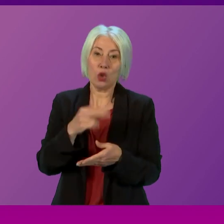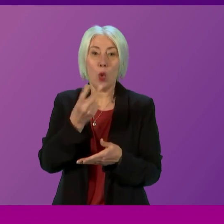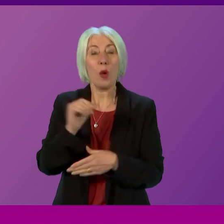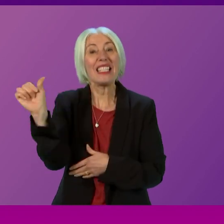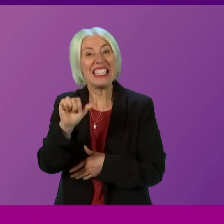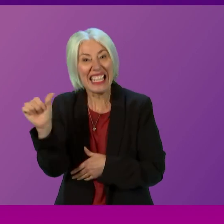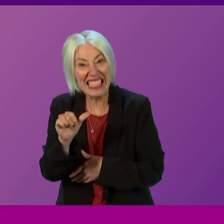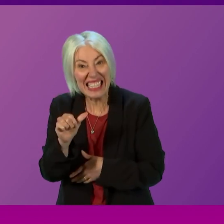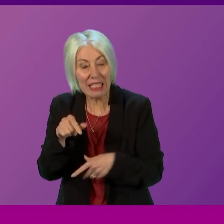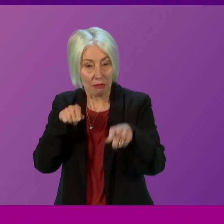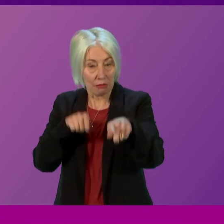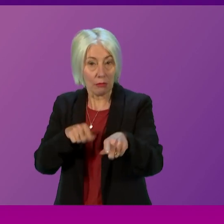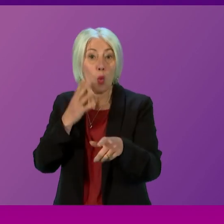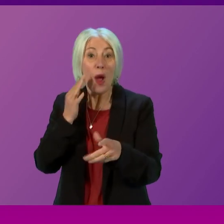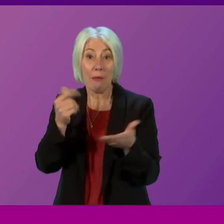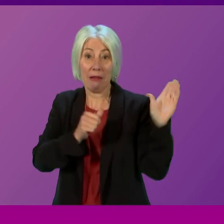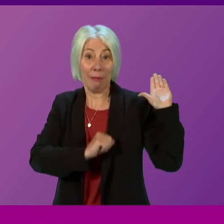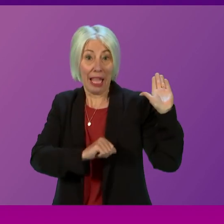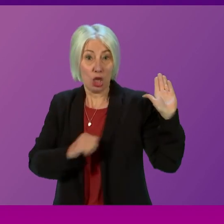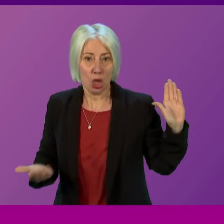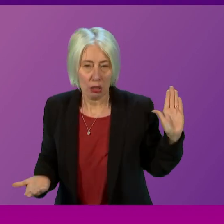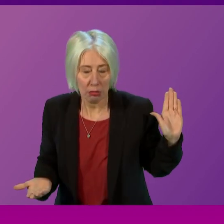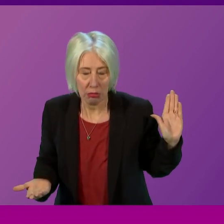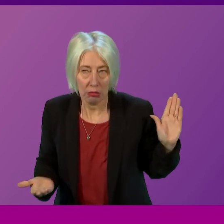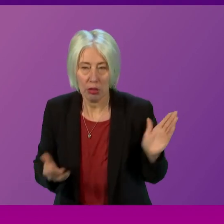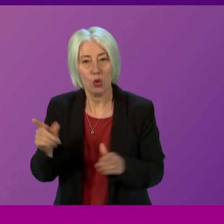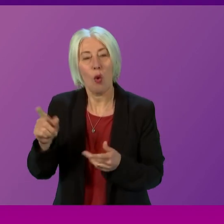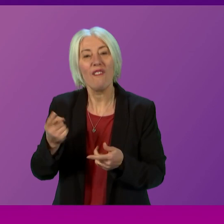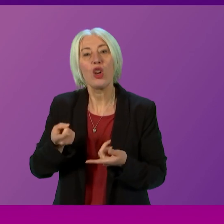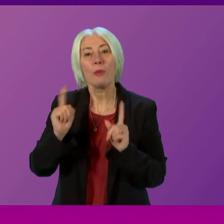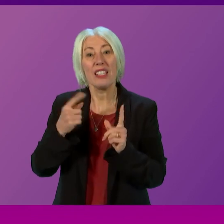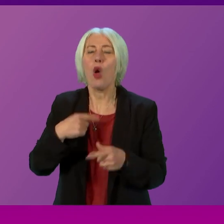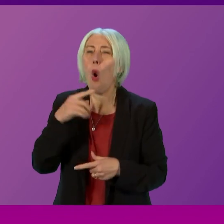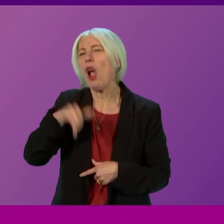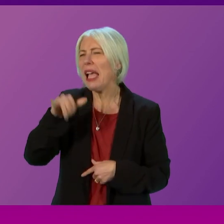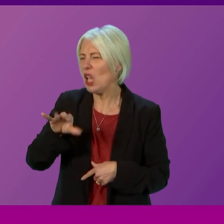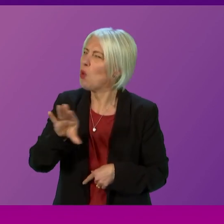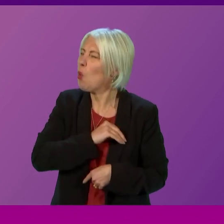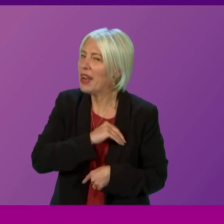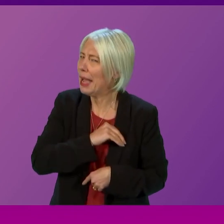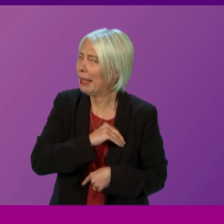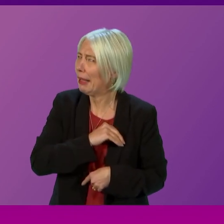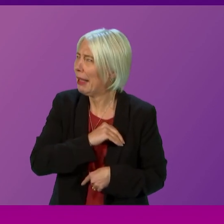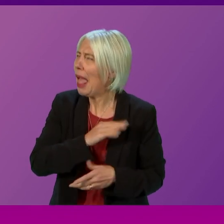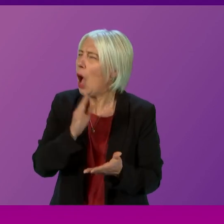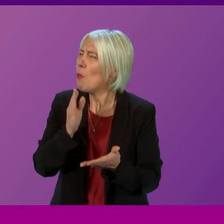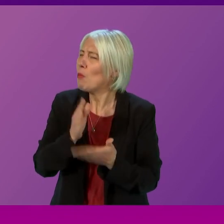First Minister made her pledge. Basically, she wants us to believe that we are winning the race when, in fact, we have only just got back to the starting line.